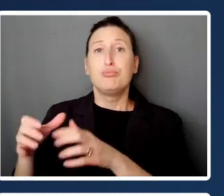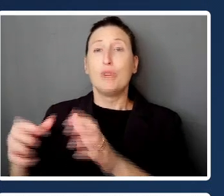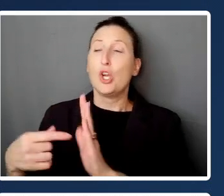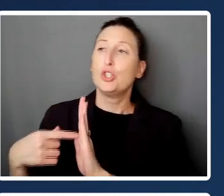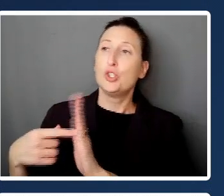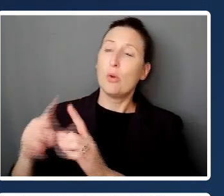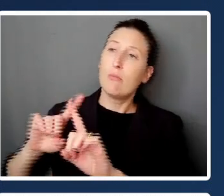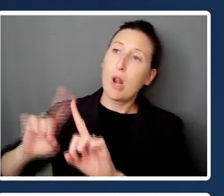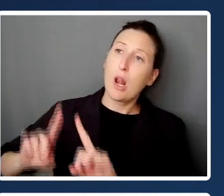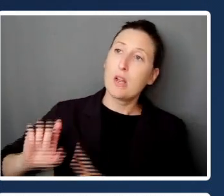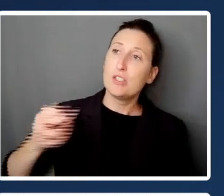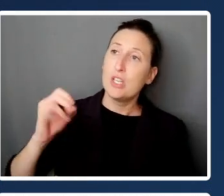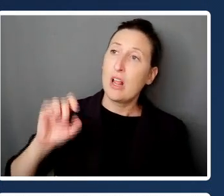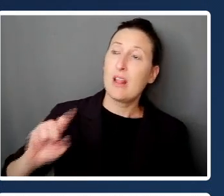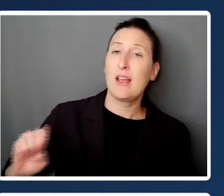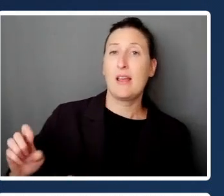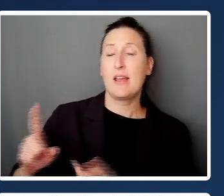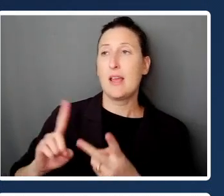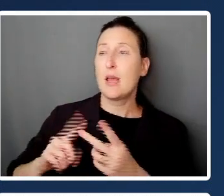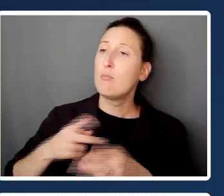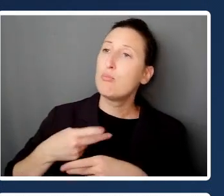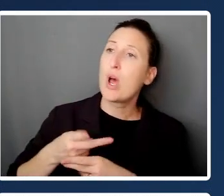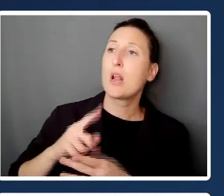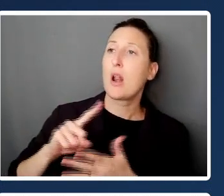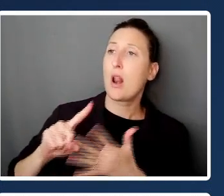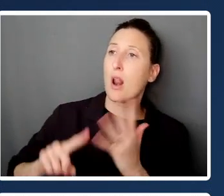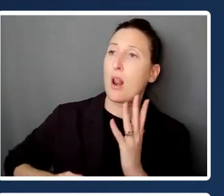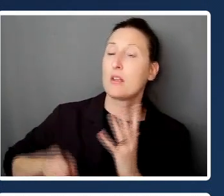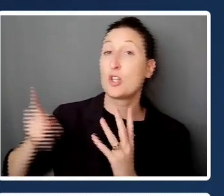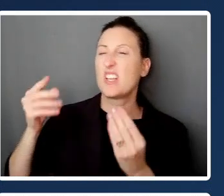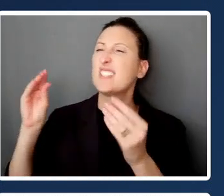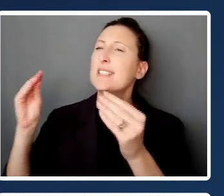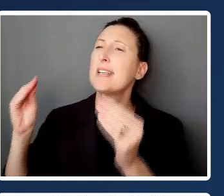and then they did their shopping. And you can see the students there on the right